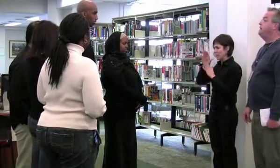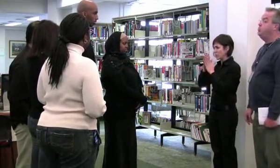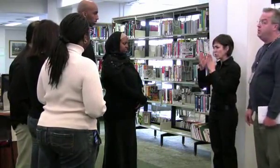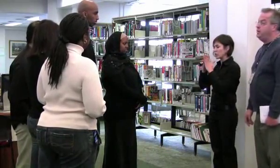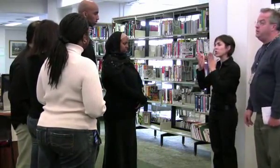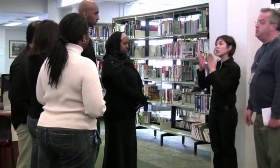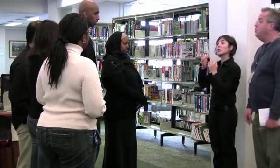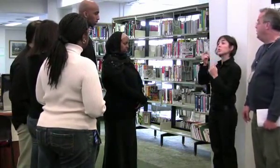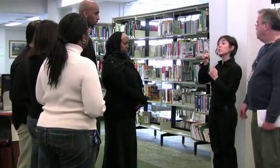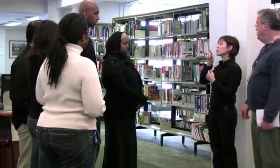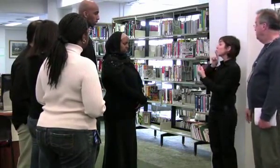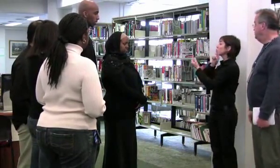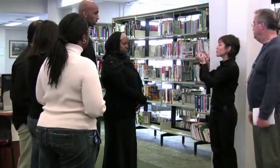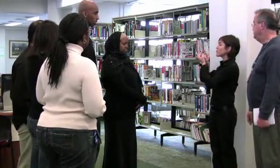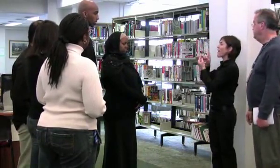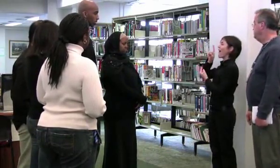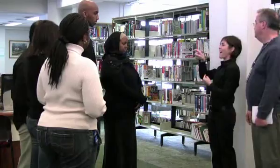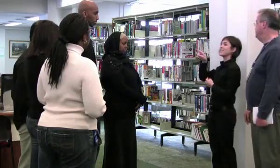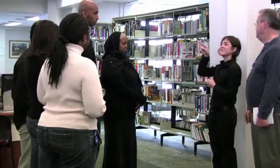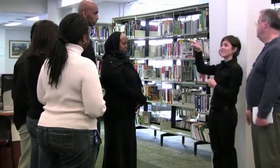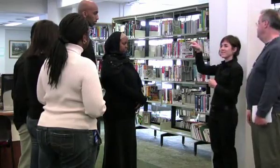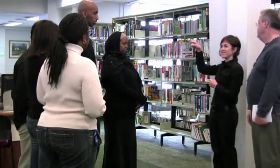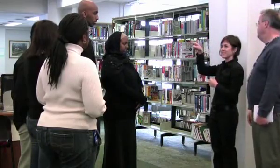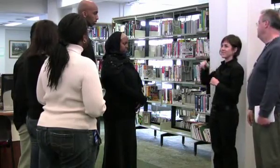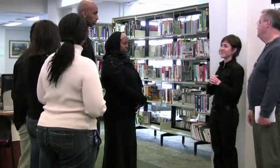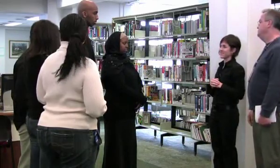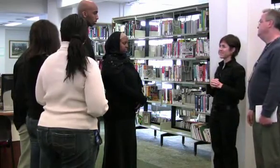come here and ask the librarian.